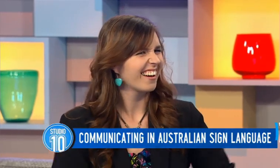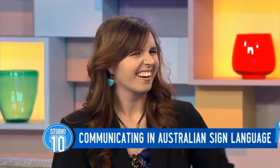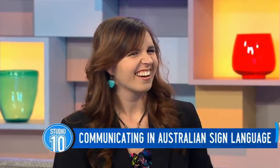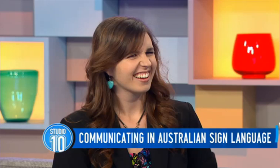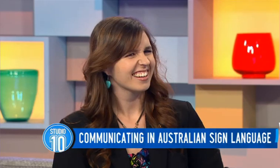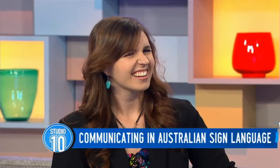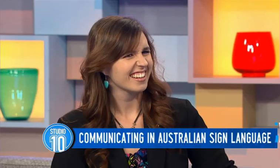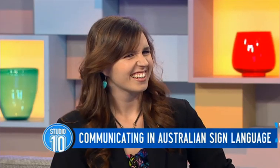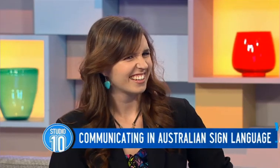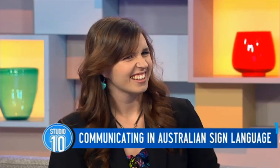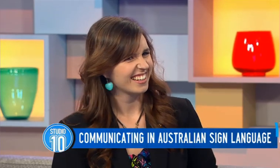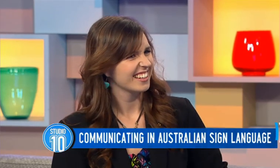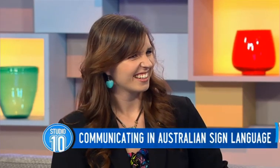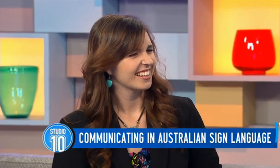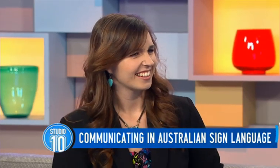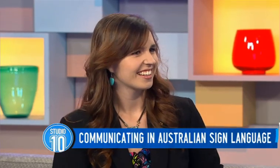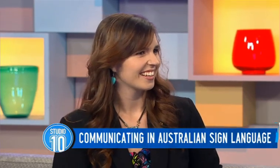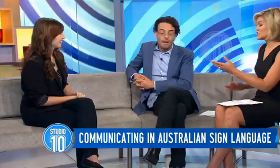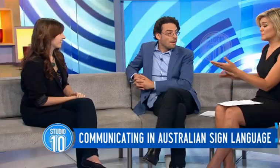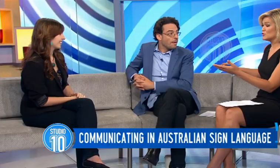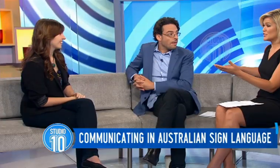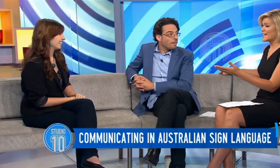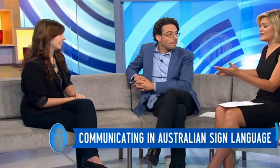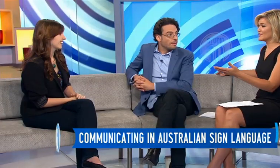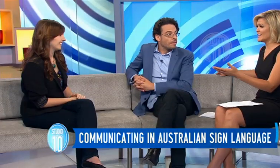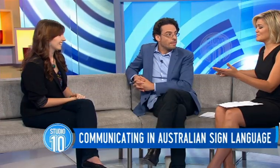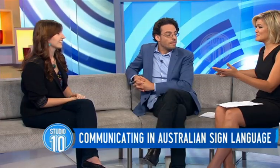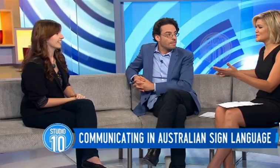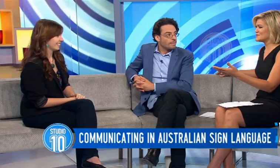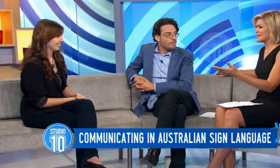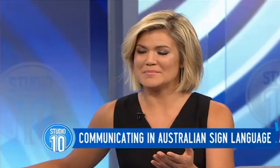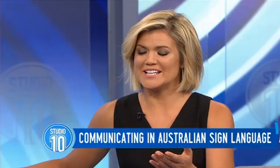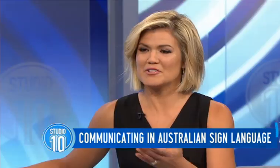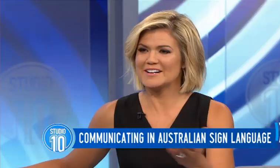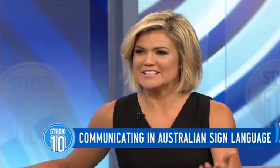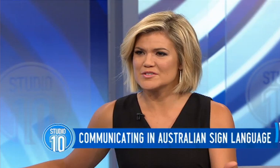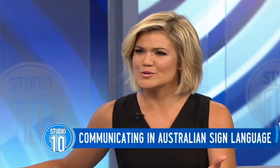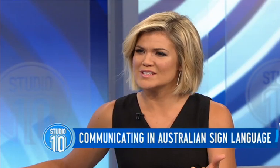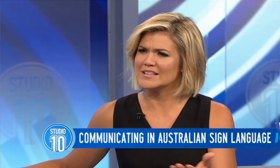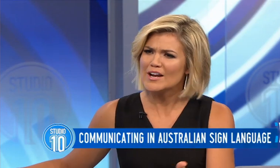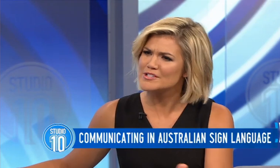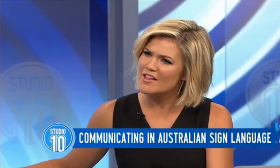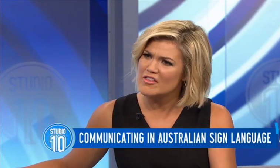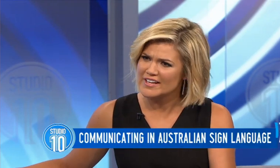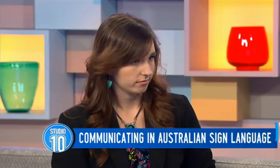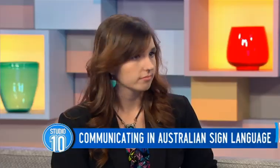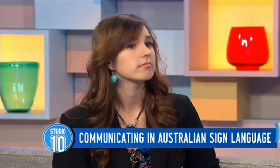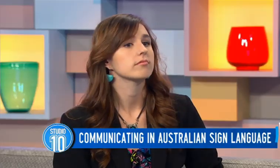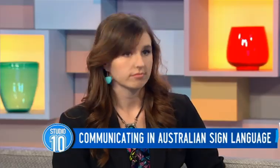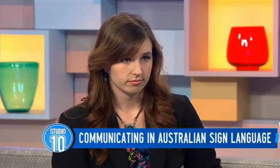to have equality as far as language is concerned. You're actually pushing to have it integrated into schools as a language other than English, isn't that right?